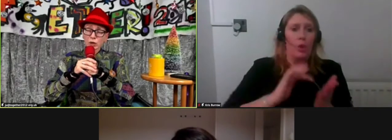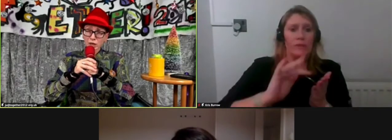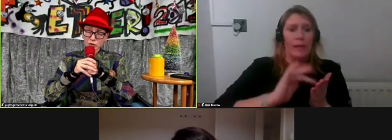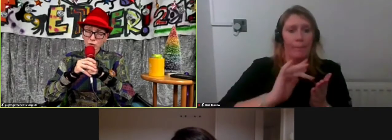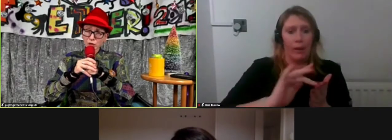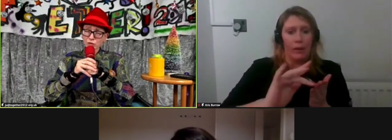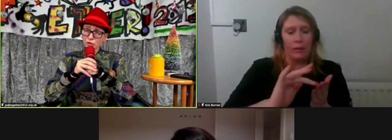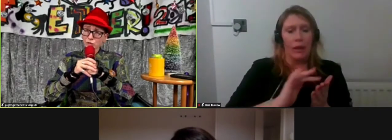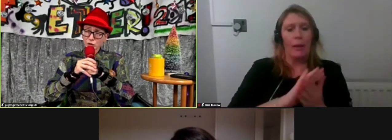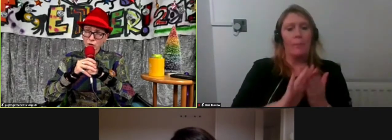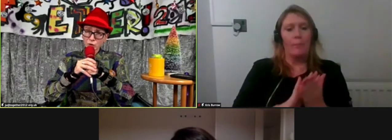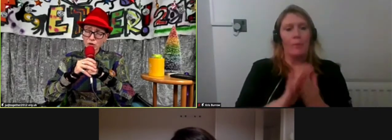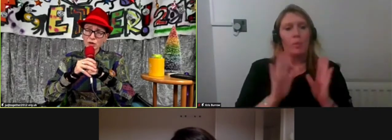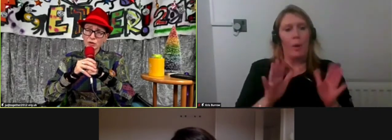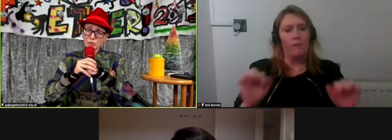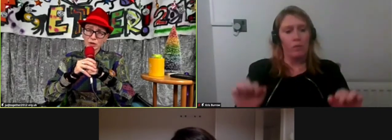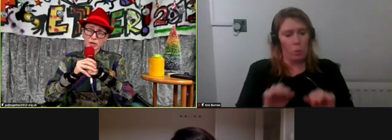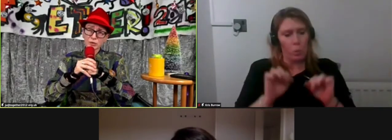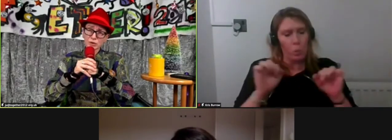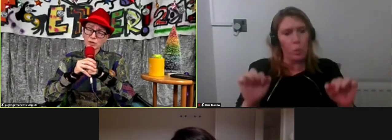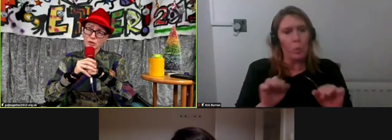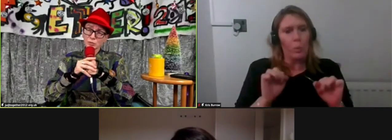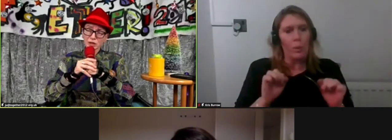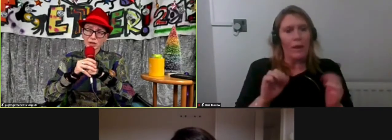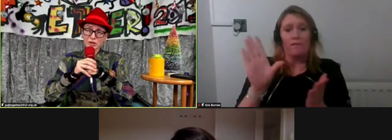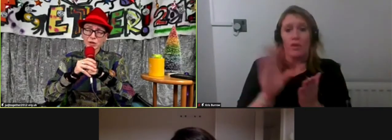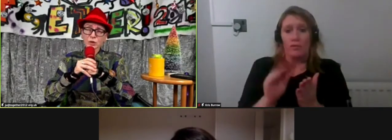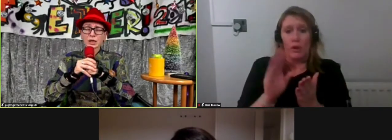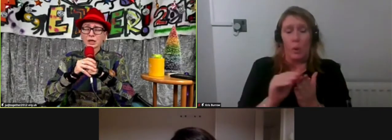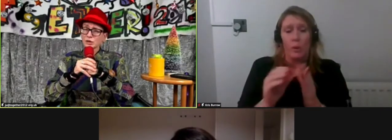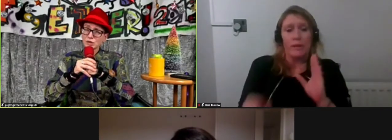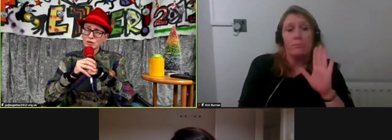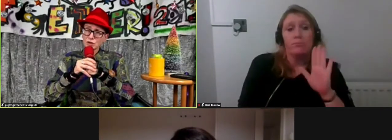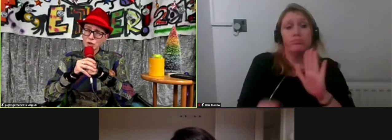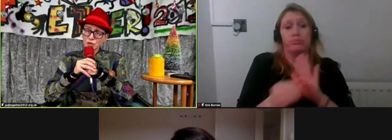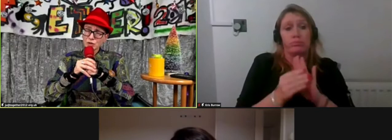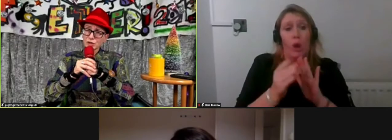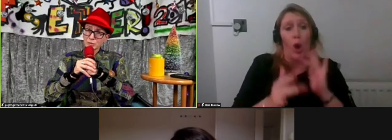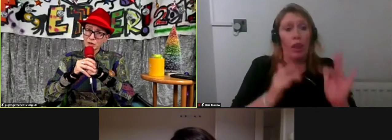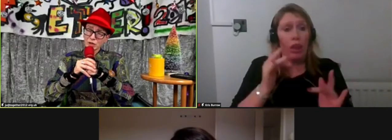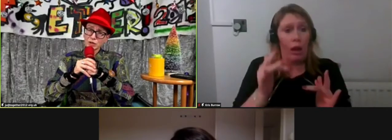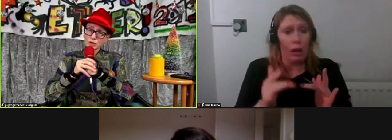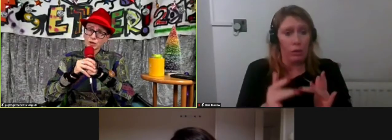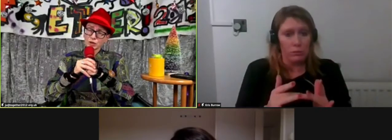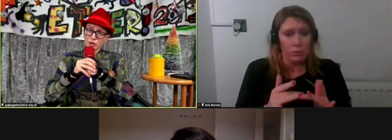will have to wait for the recording, to be able see the BSL, it's just a limitation